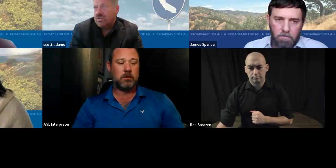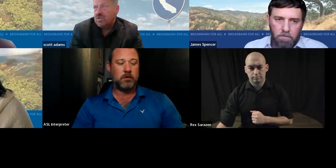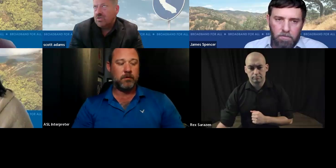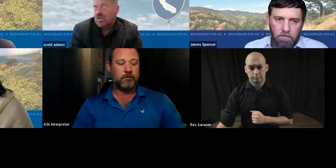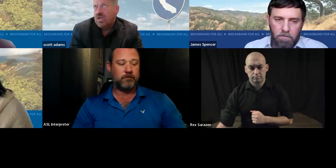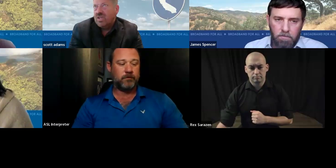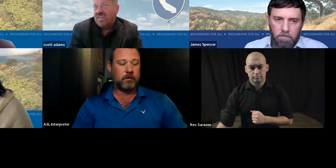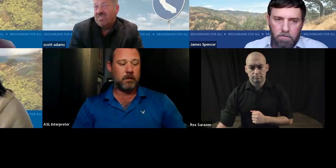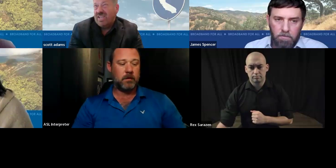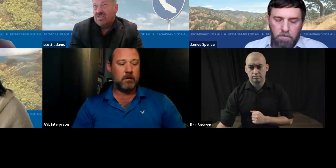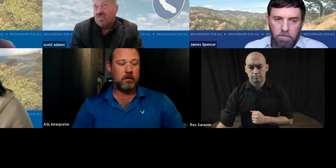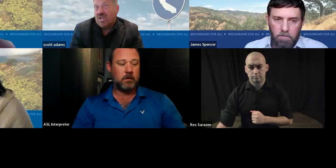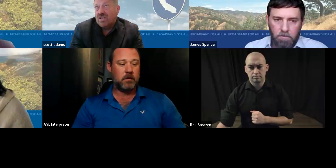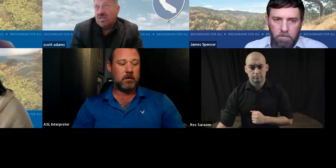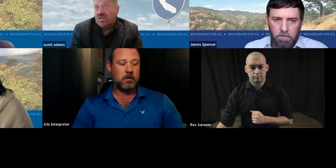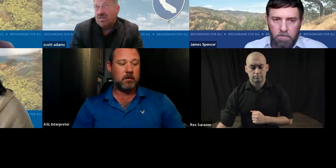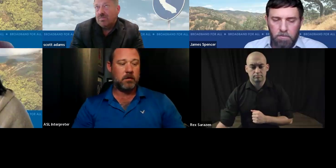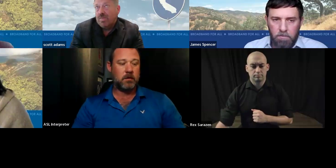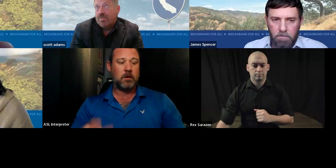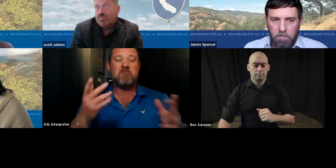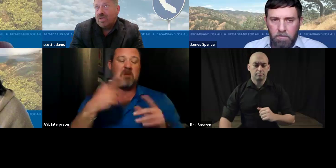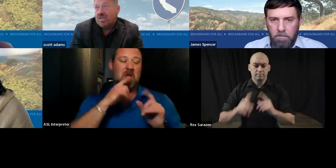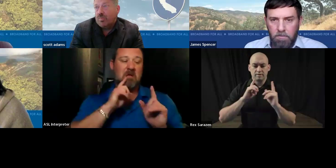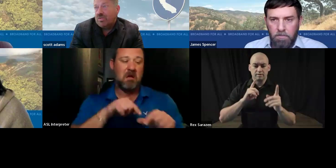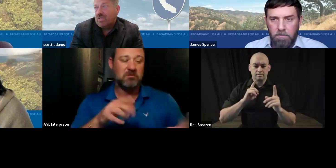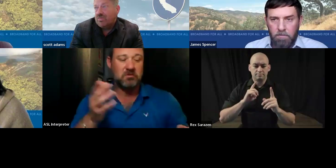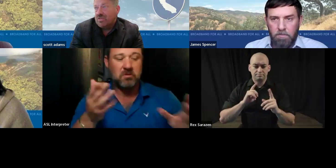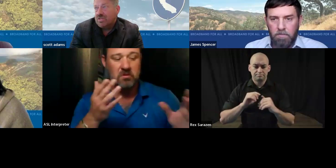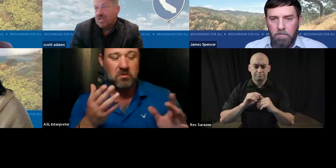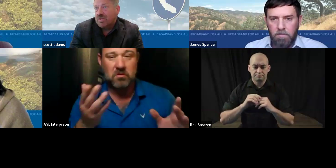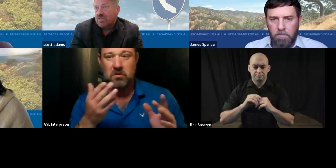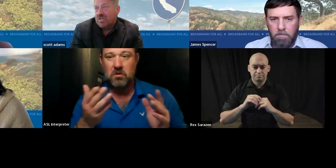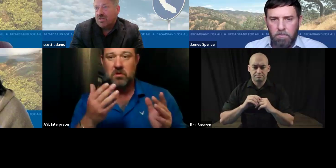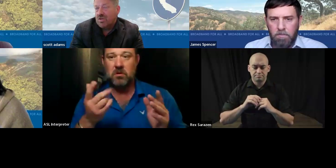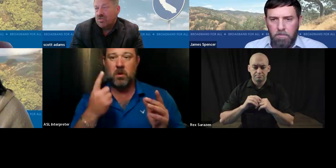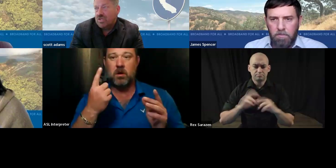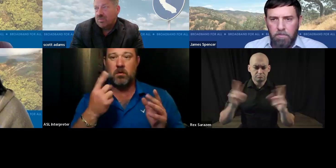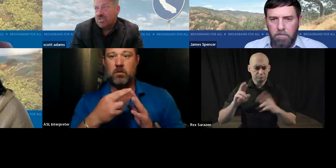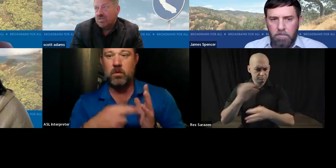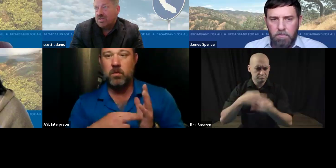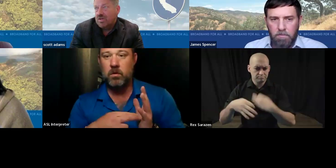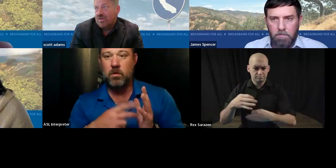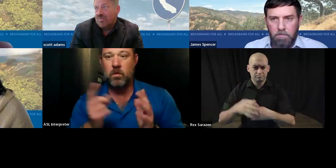I'm going to answer that in couple of the different segments and then call James into